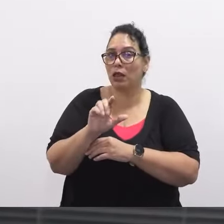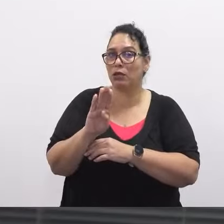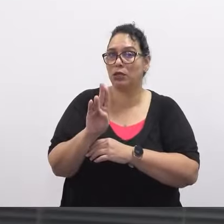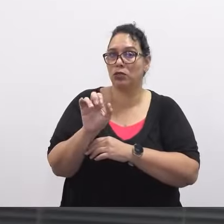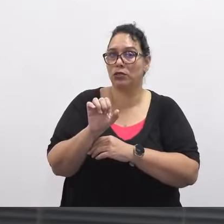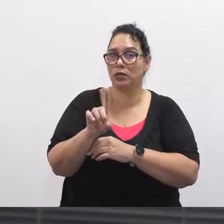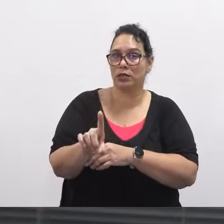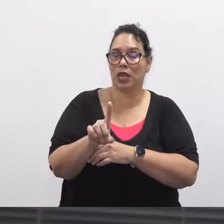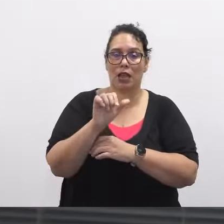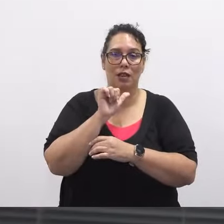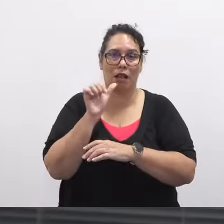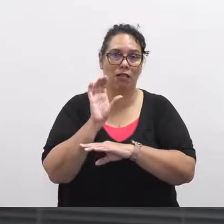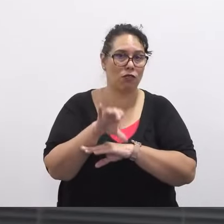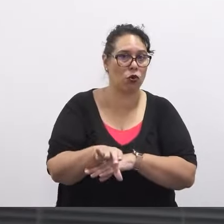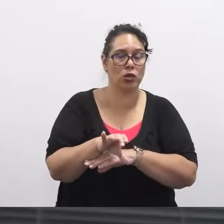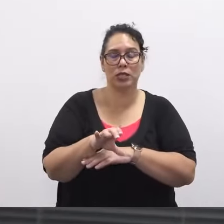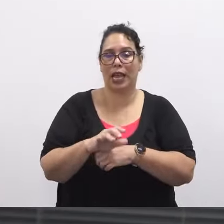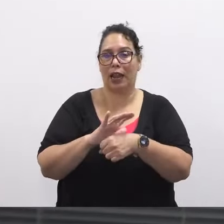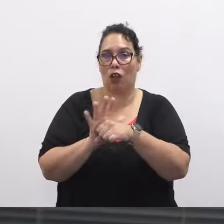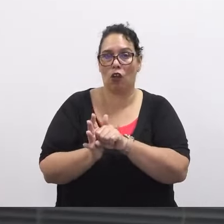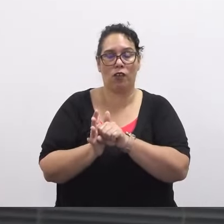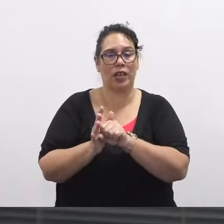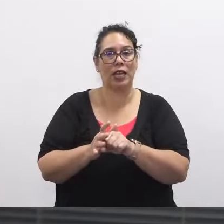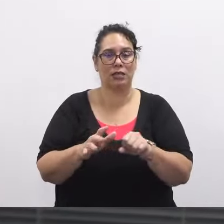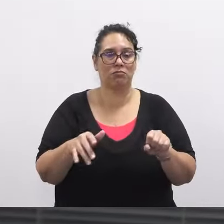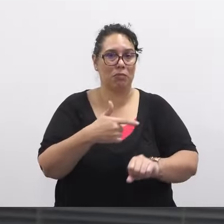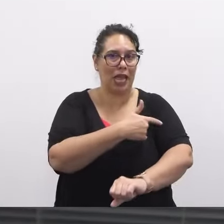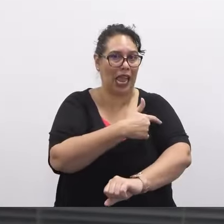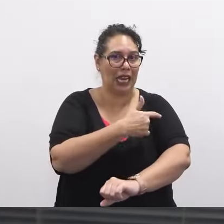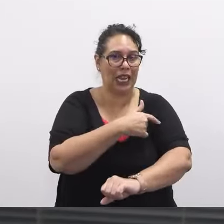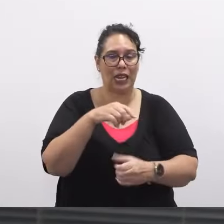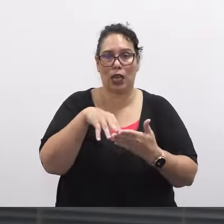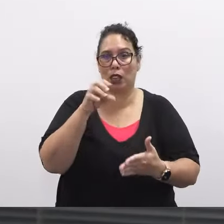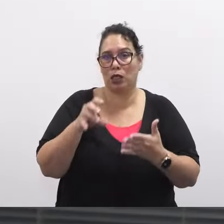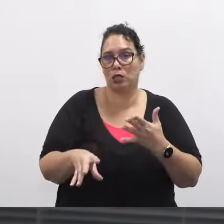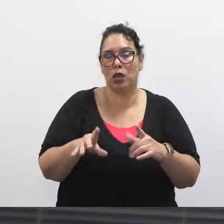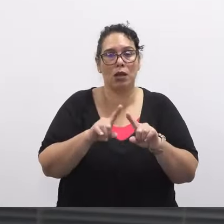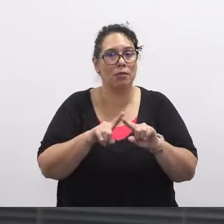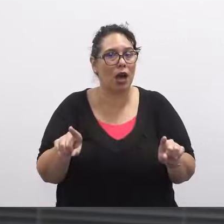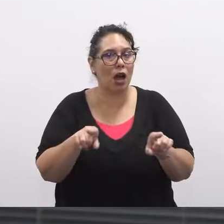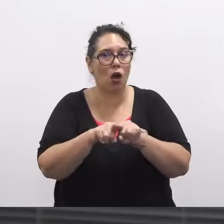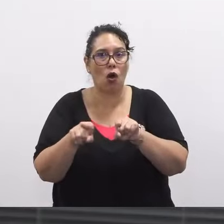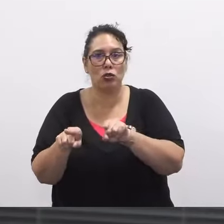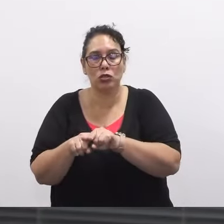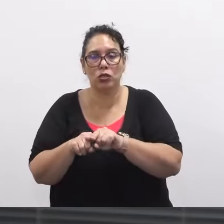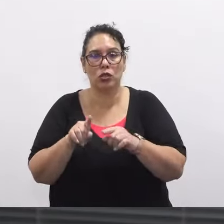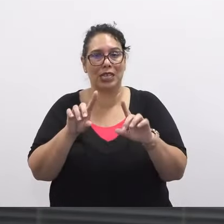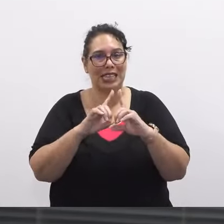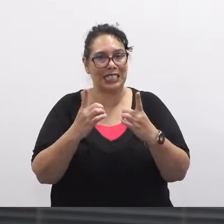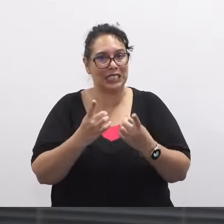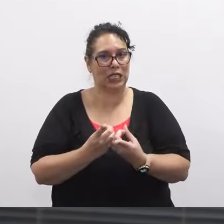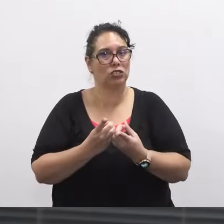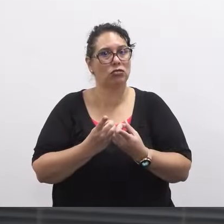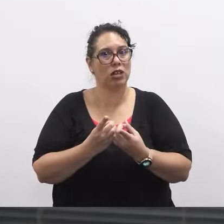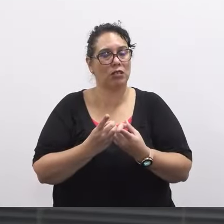not impose any COVID vaccine mandate on its student body population, but also that the district assert the position actively